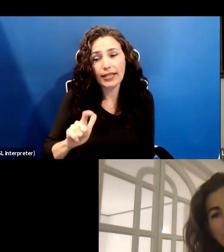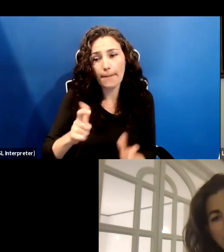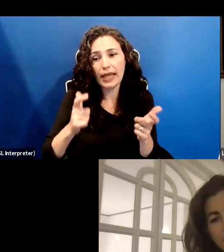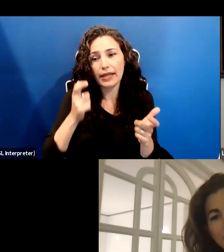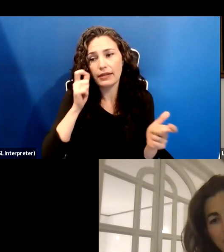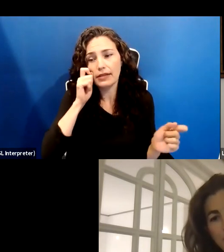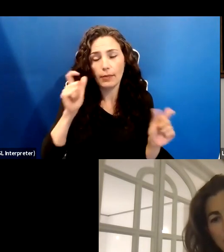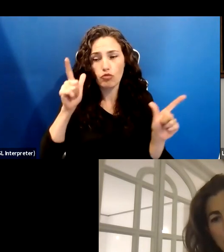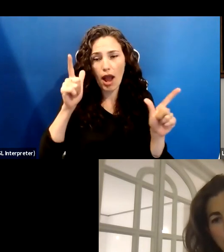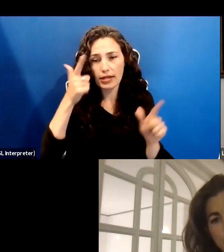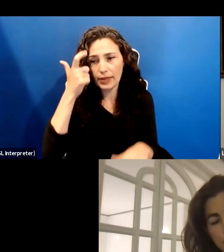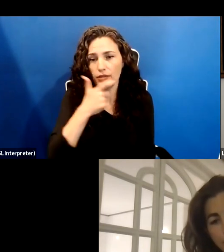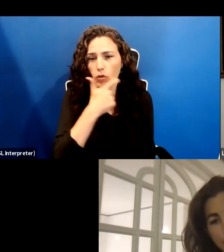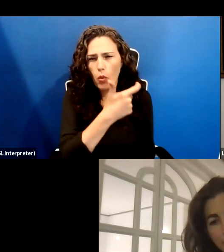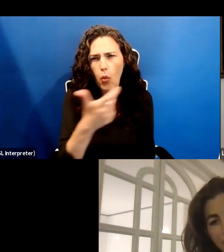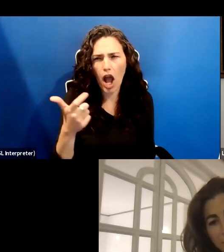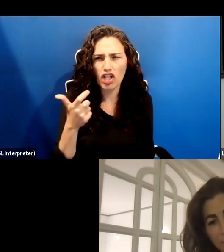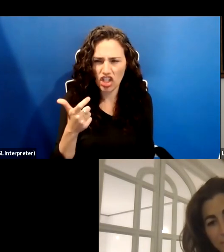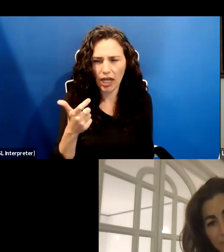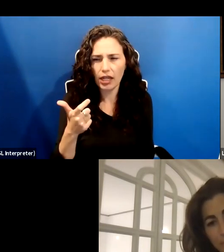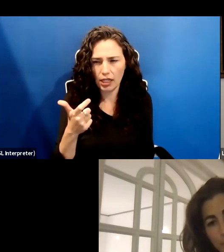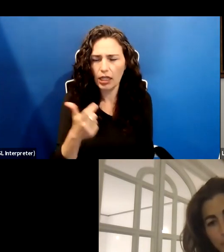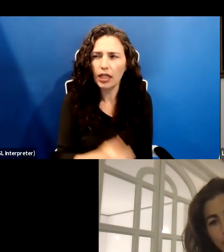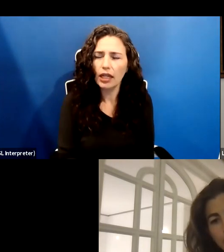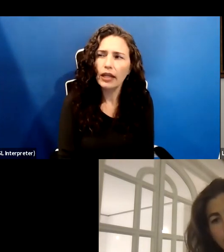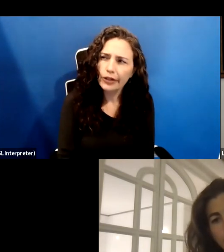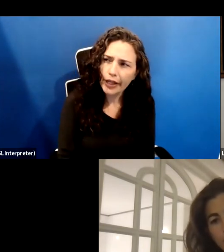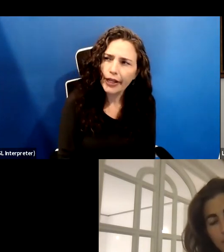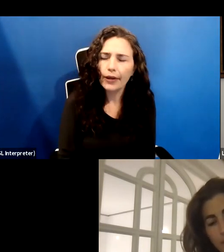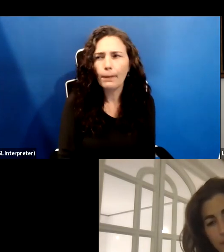was watching that and watching how he sort of